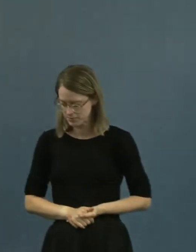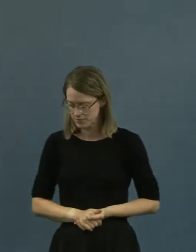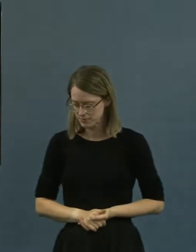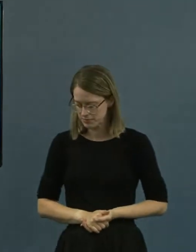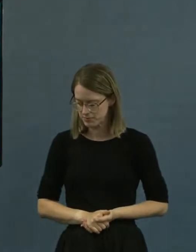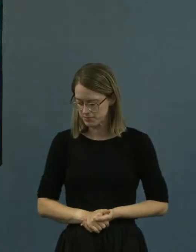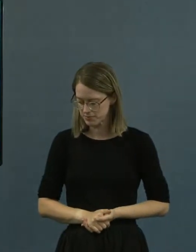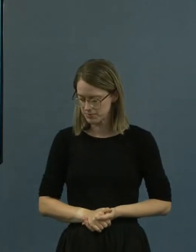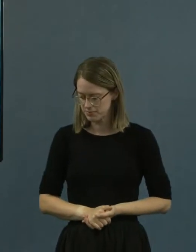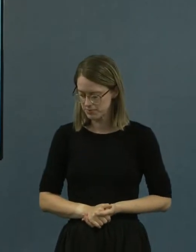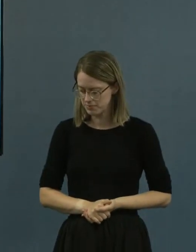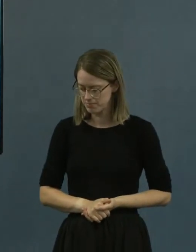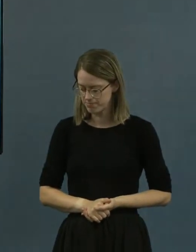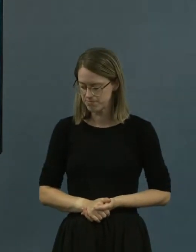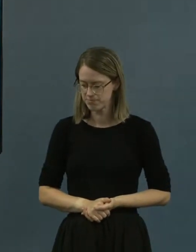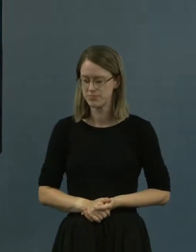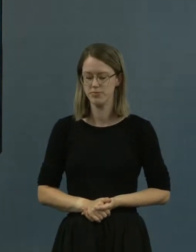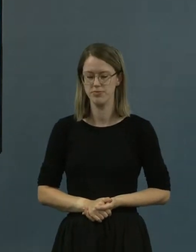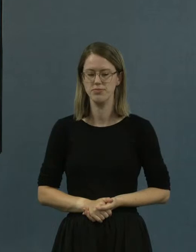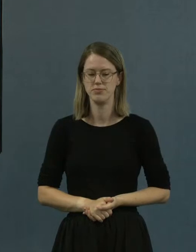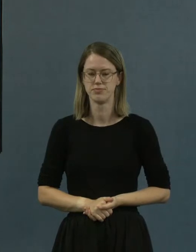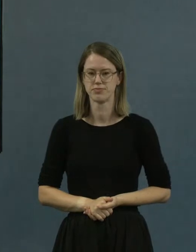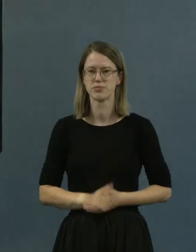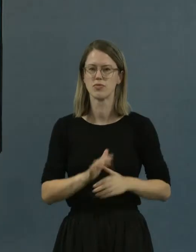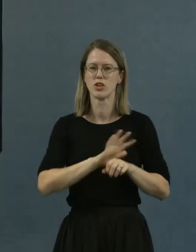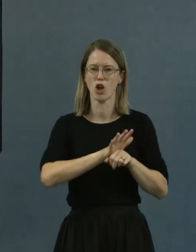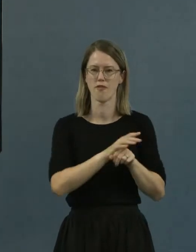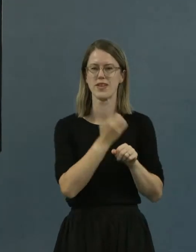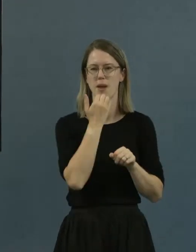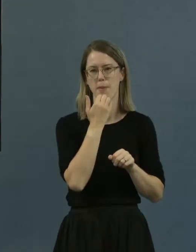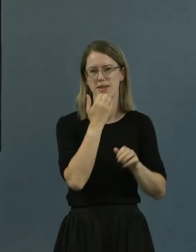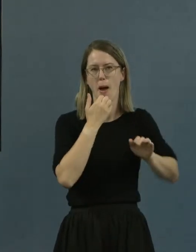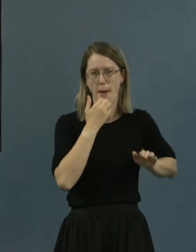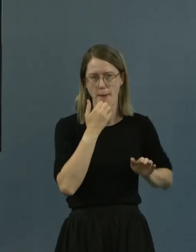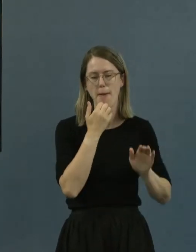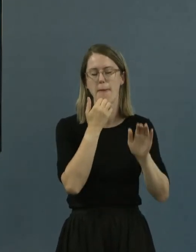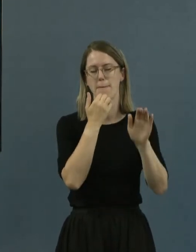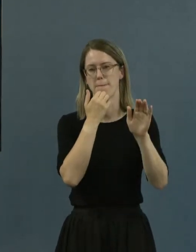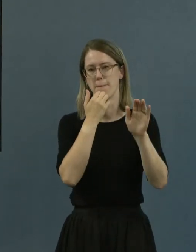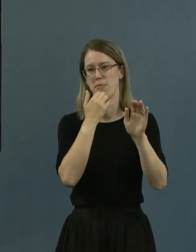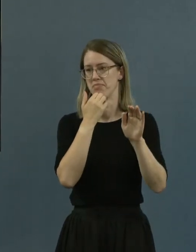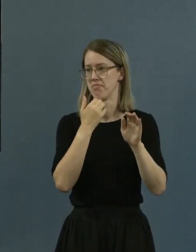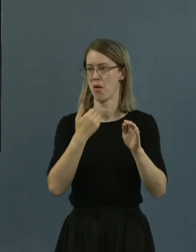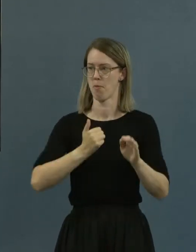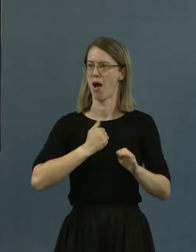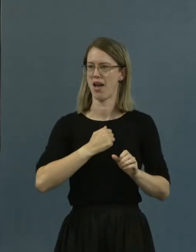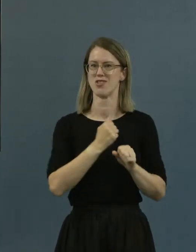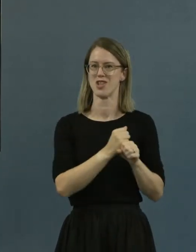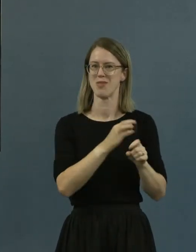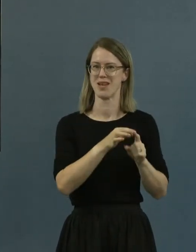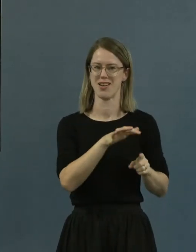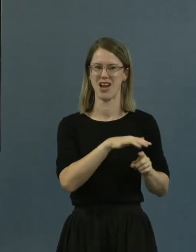observations on it? Yeah. I think as we've seen